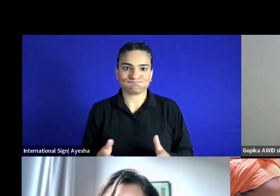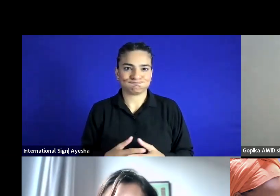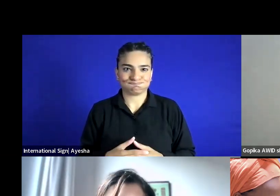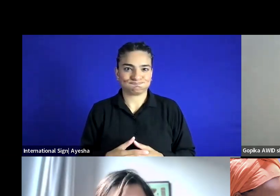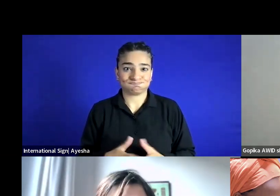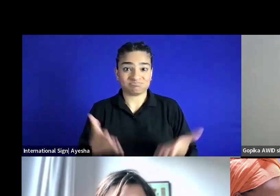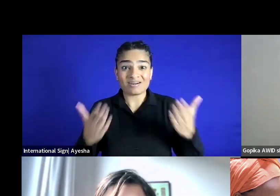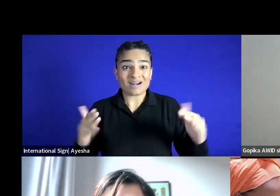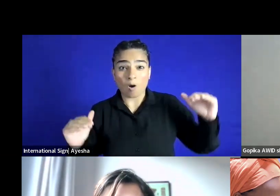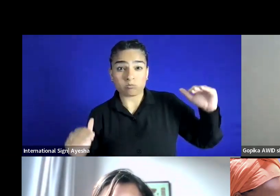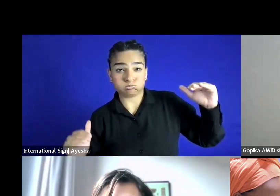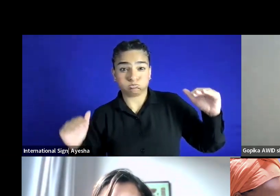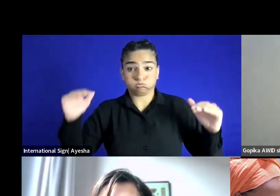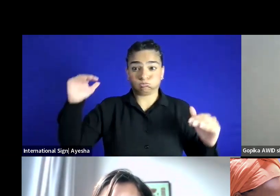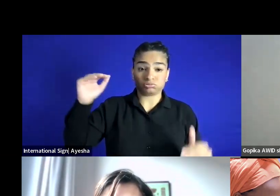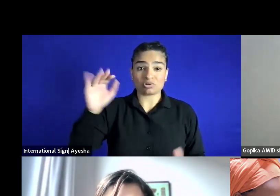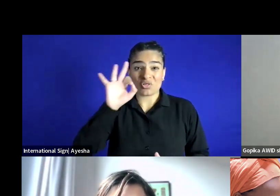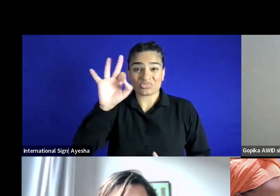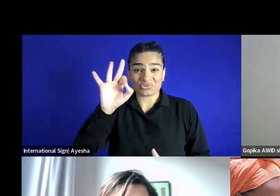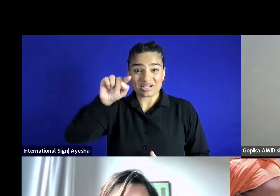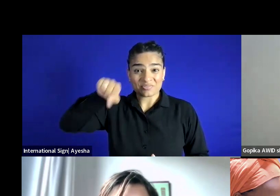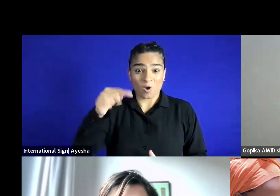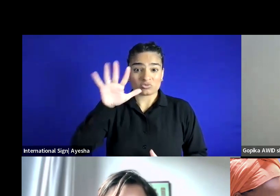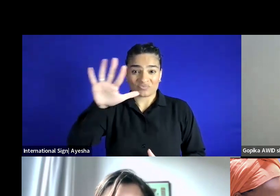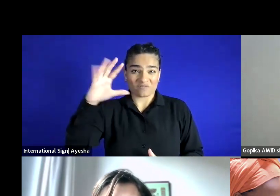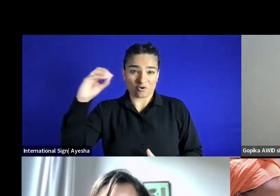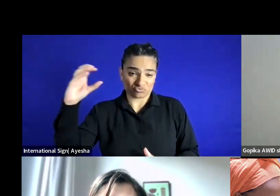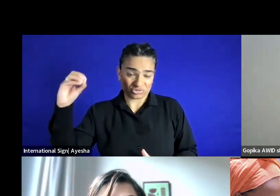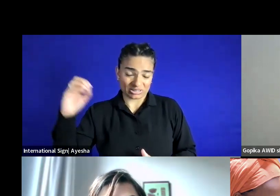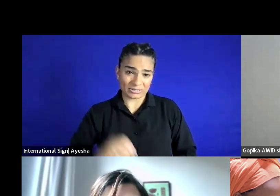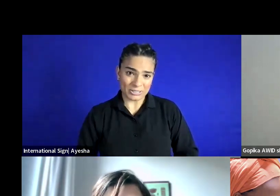by the registrations skyrocketing and so many folks wanting to come in.